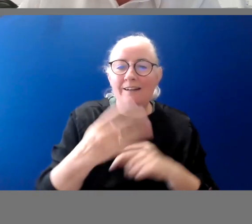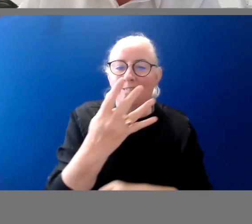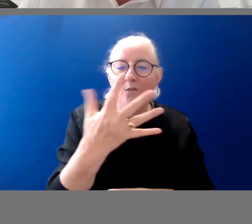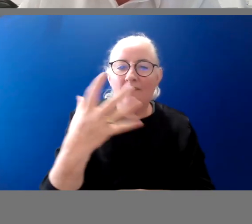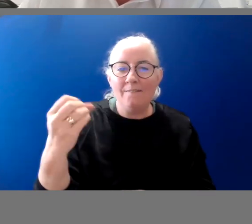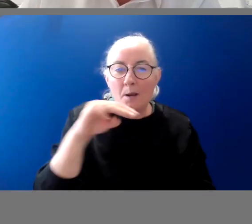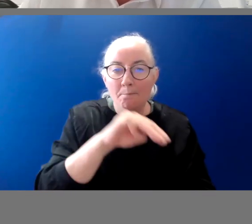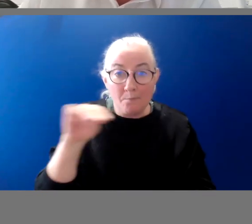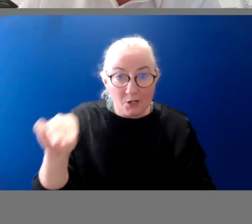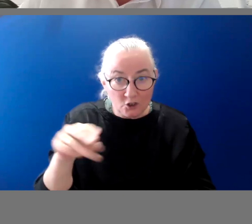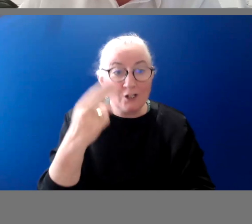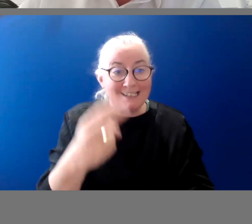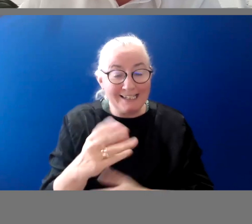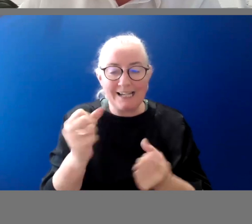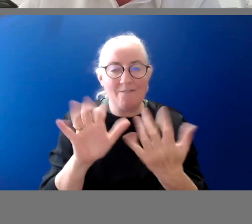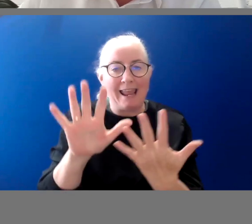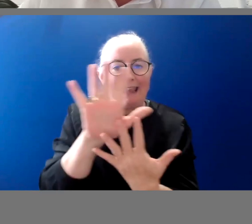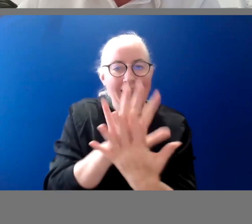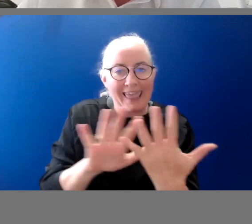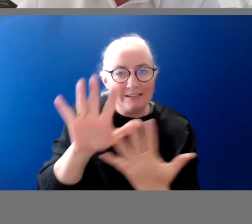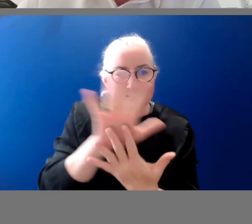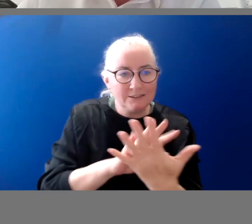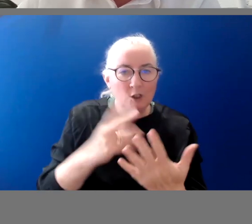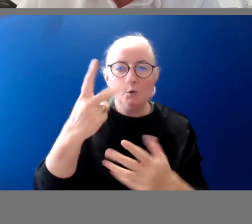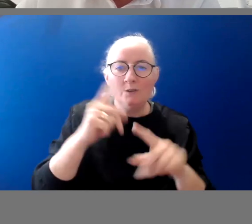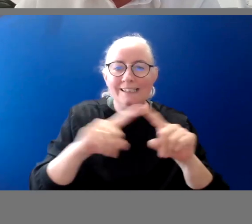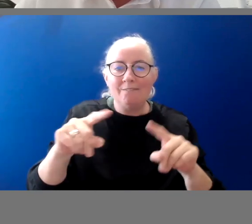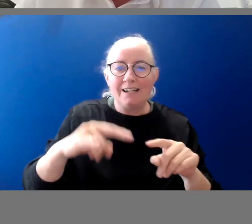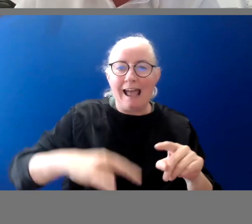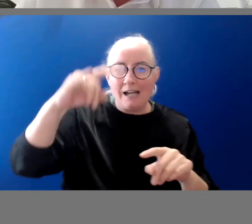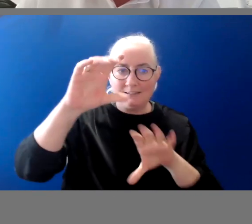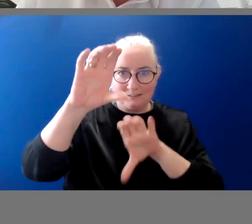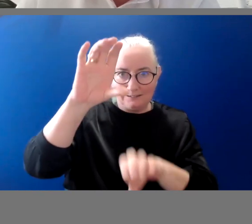so we need to provide glaze manifestations at dual heights in that example um and then you can just